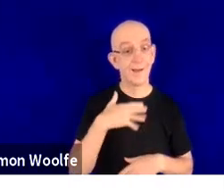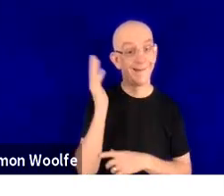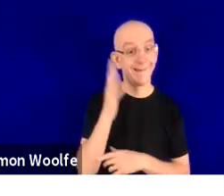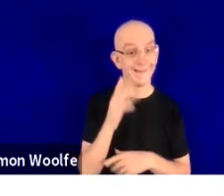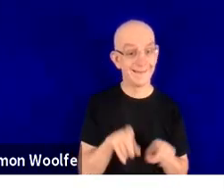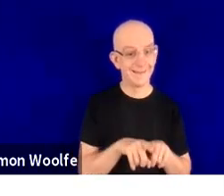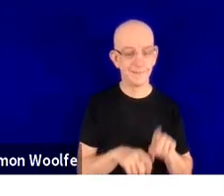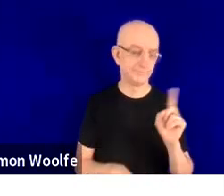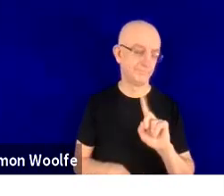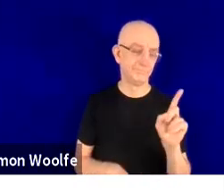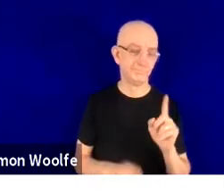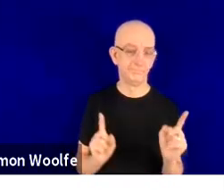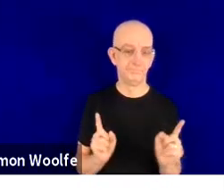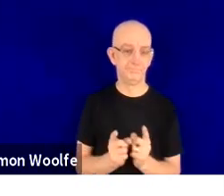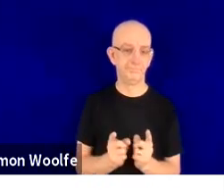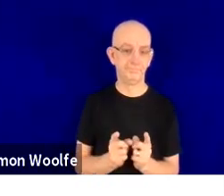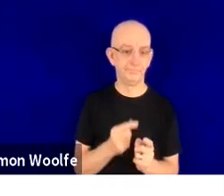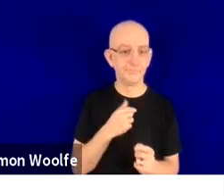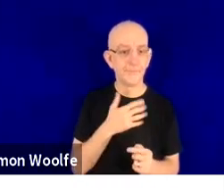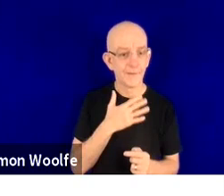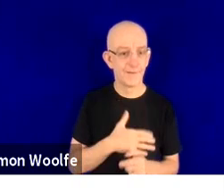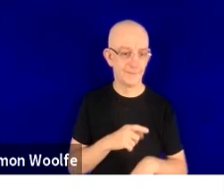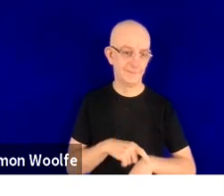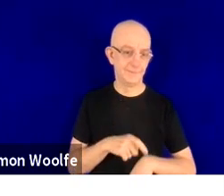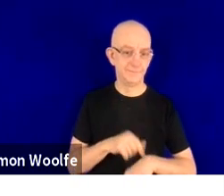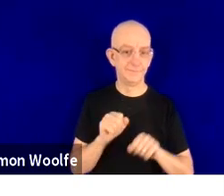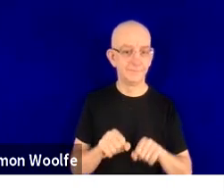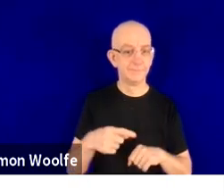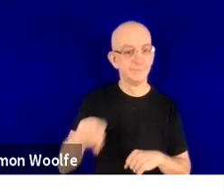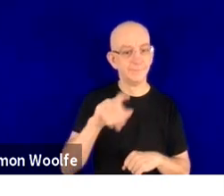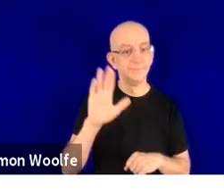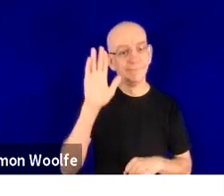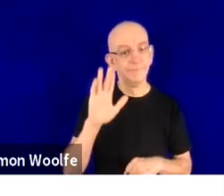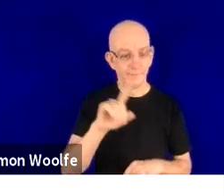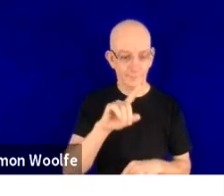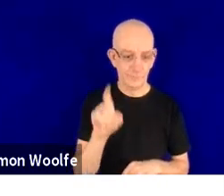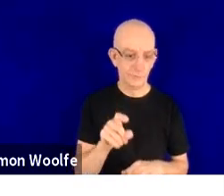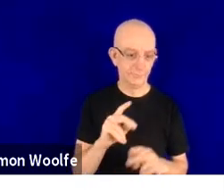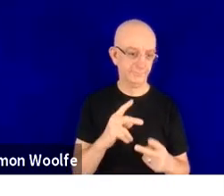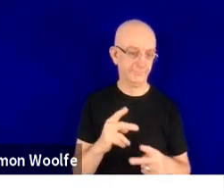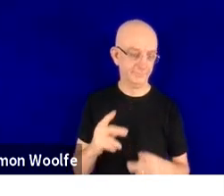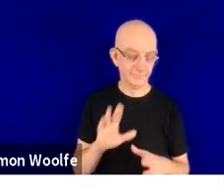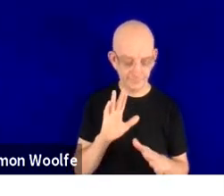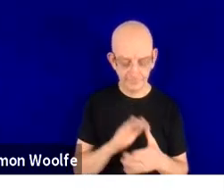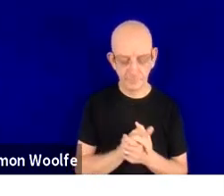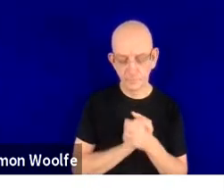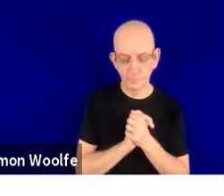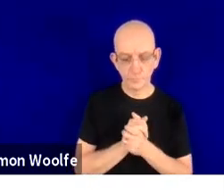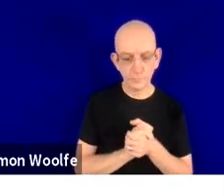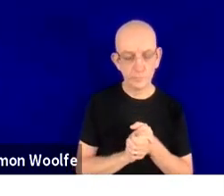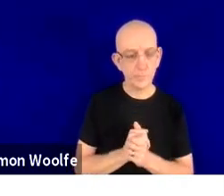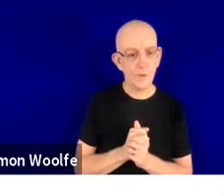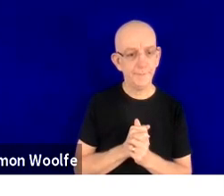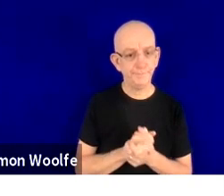Yes. So in addition to the technical work presented by Charles and Alex, in the context of the Idol UNICEF collaboration